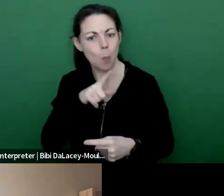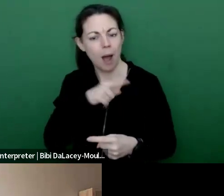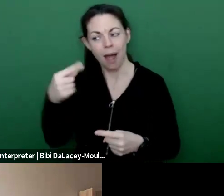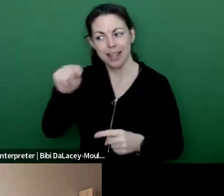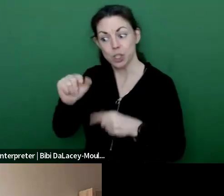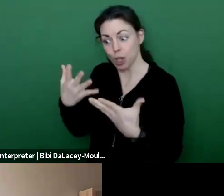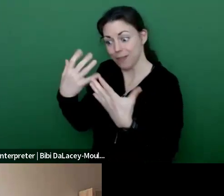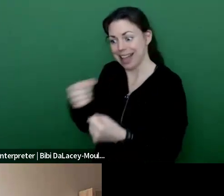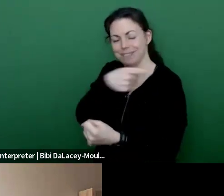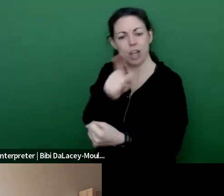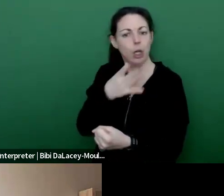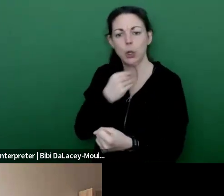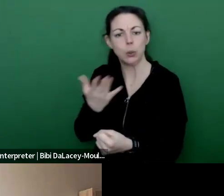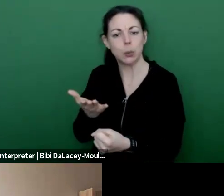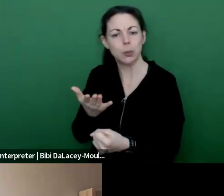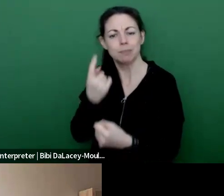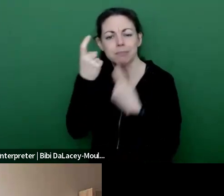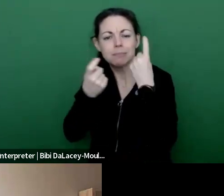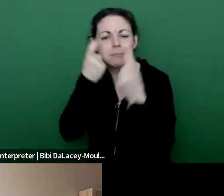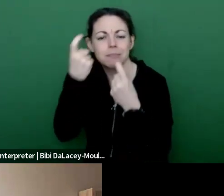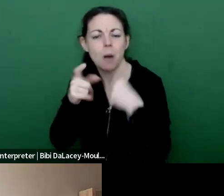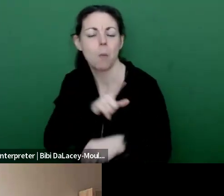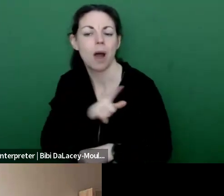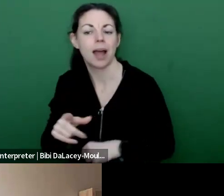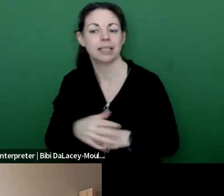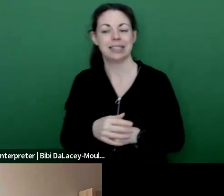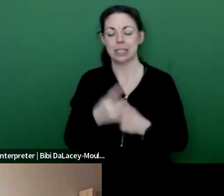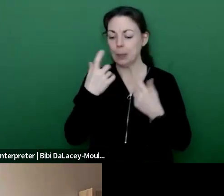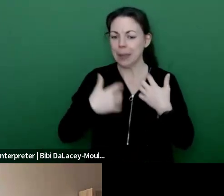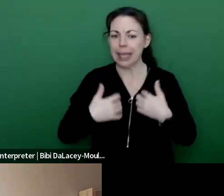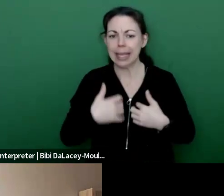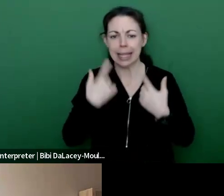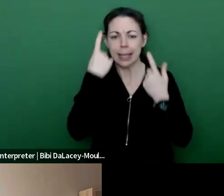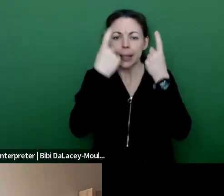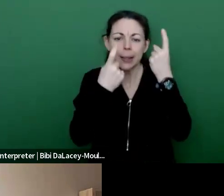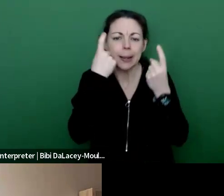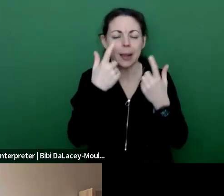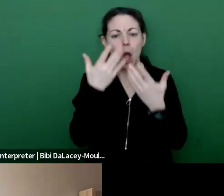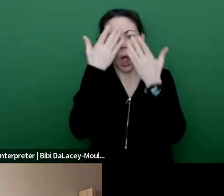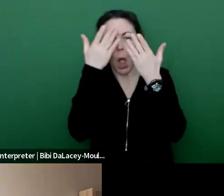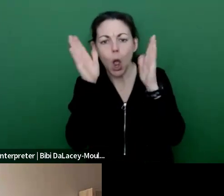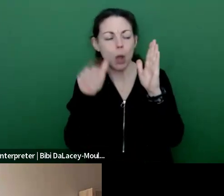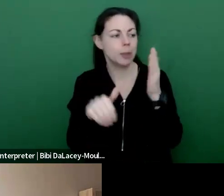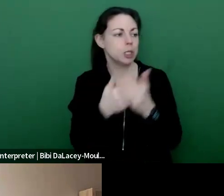and remember to follow your interests and ideas, and be open to new experiences, because the path is sometimes